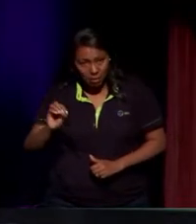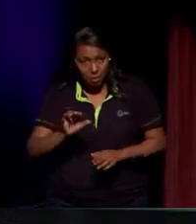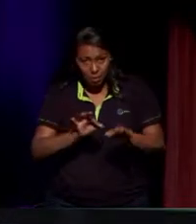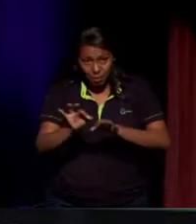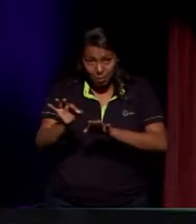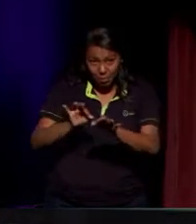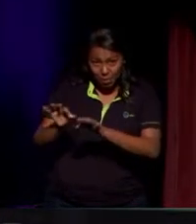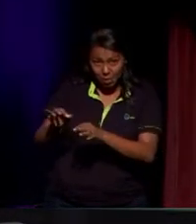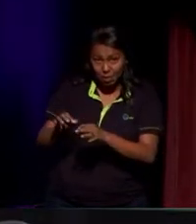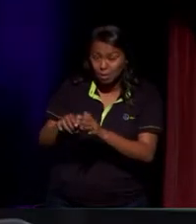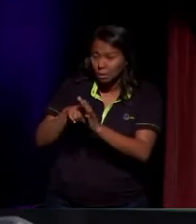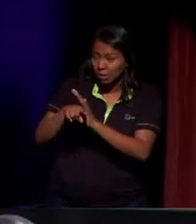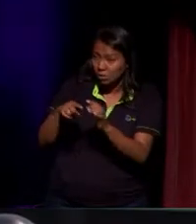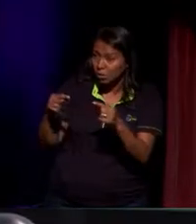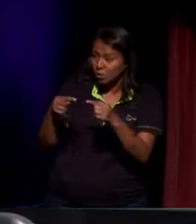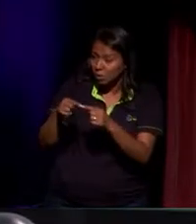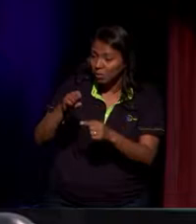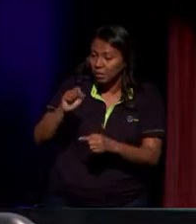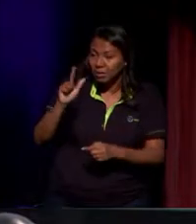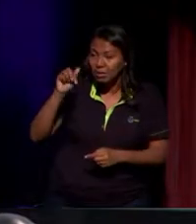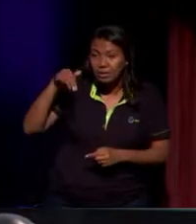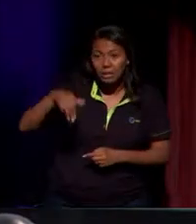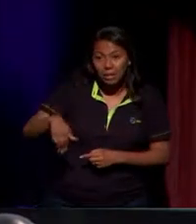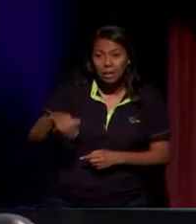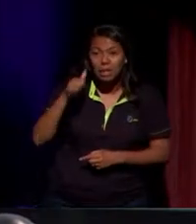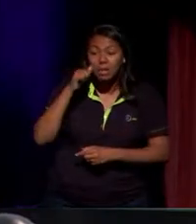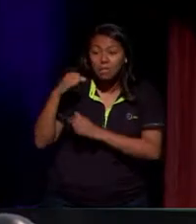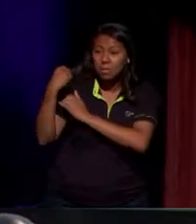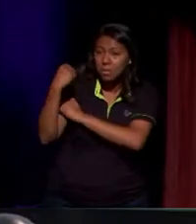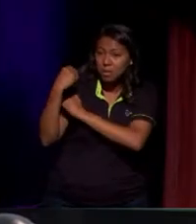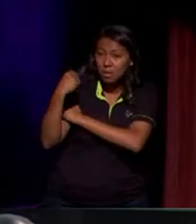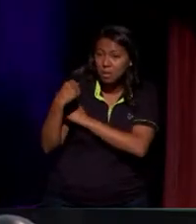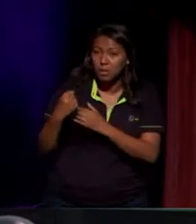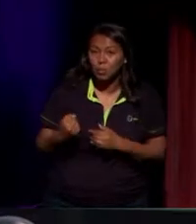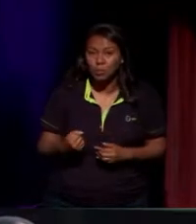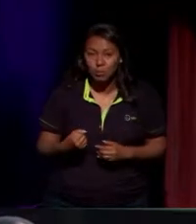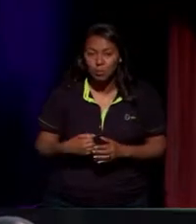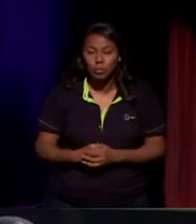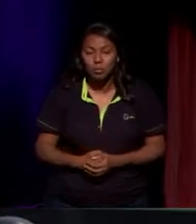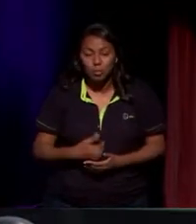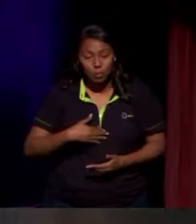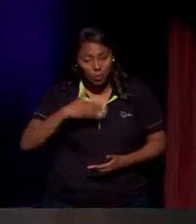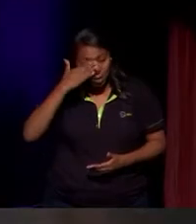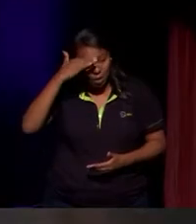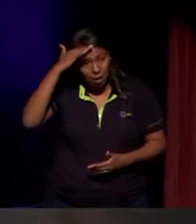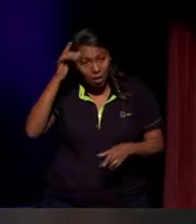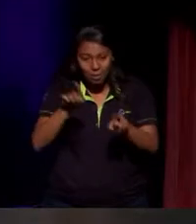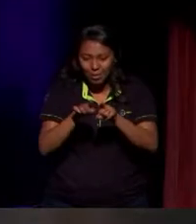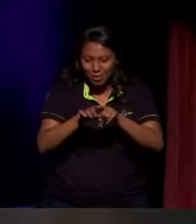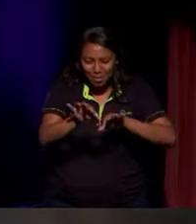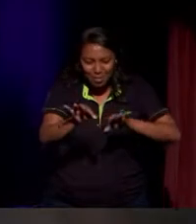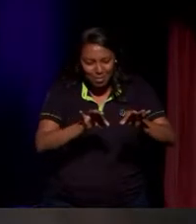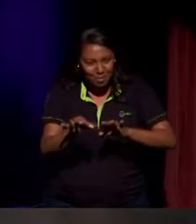feminism in the Arab world, in particular from Lebanon, author of the book The Story that Sherazade Did not Tell